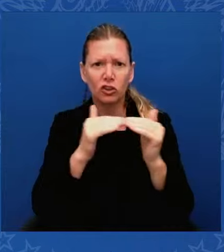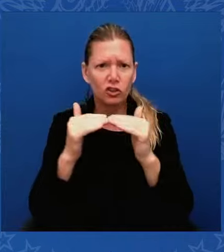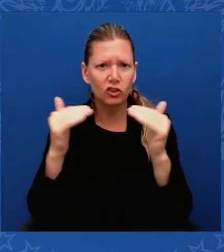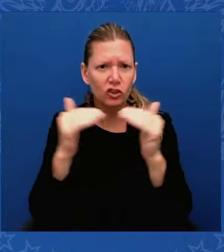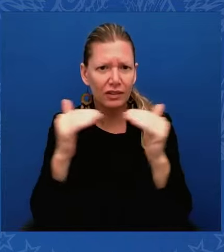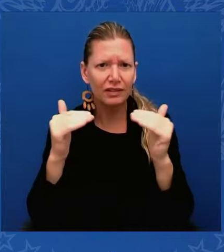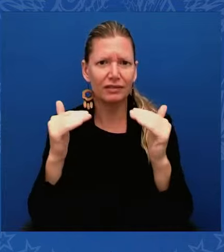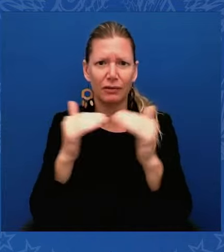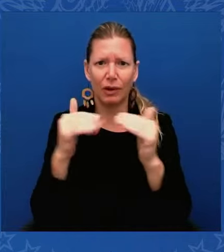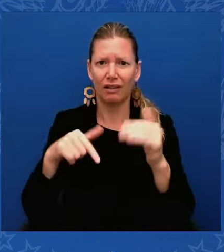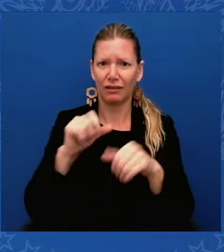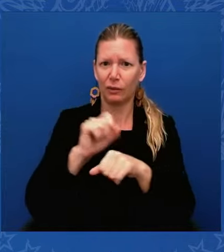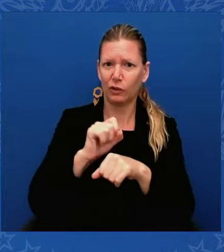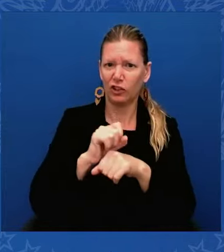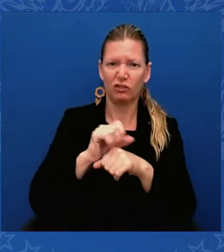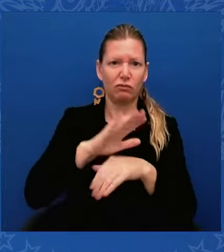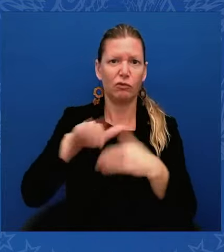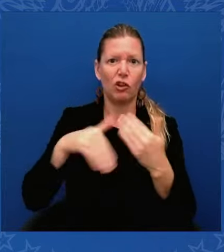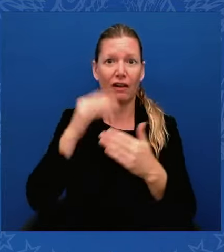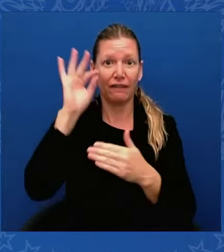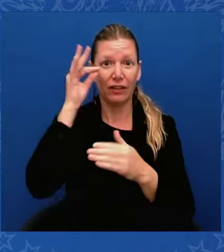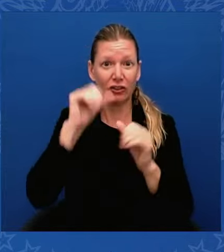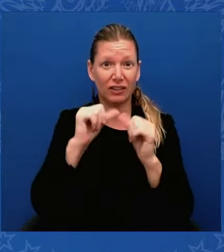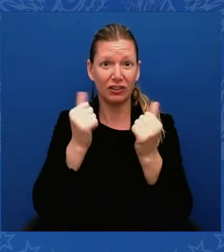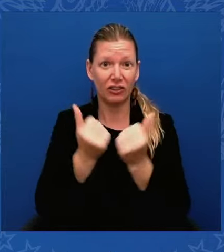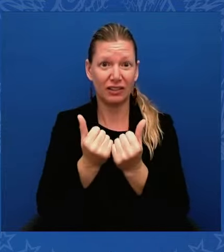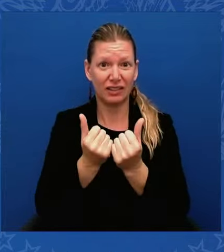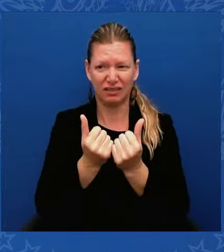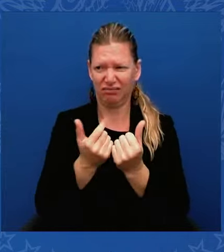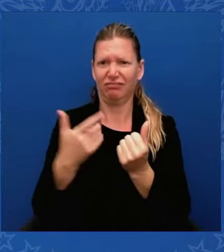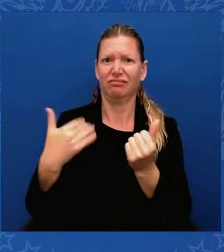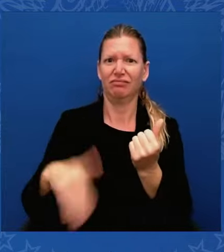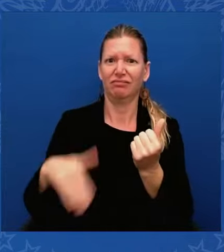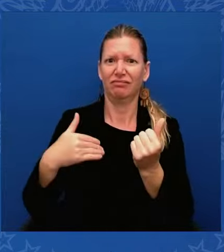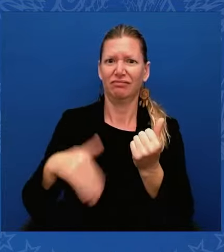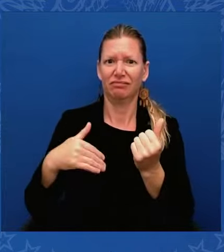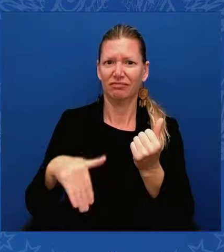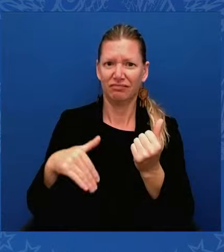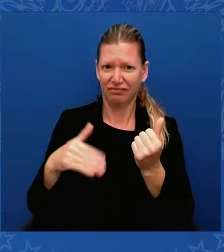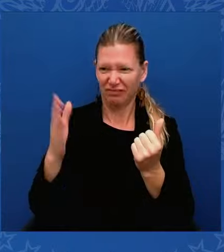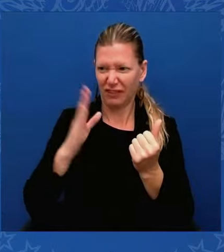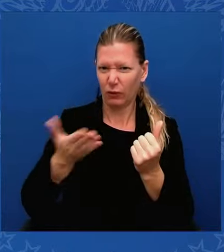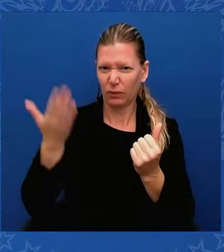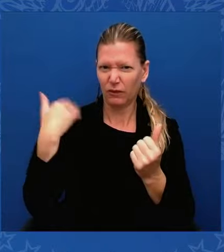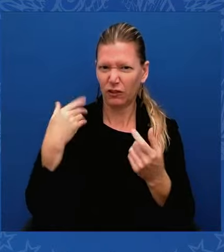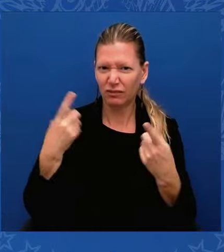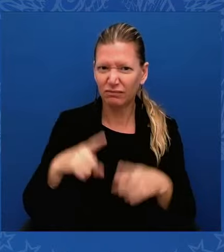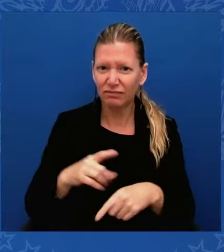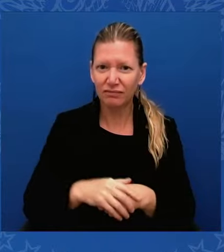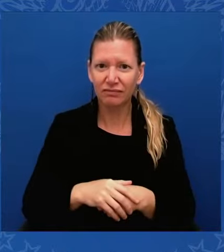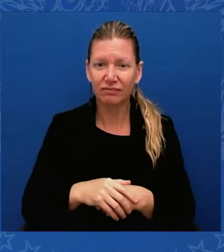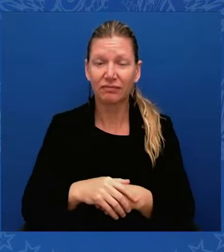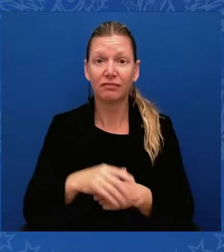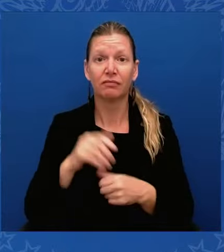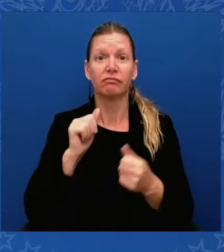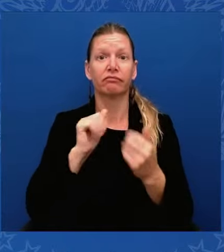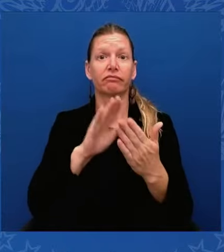To address the pandemic related surge of anti-Asian hate, he signed the Covid 19 Hate Crimes Act into law,